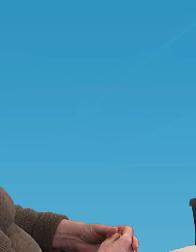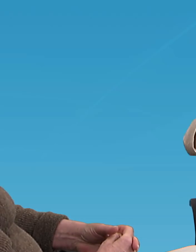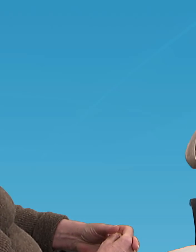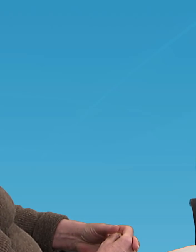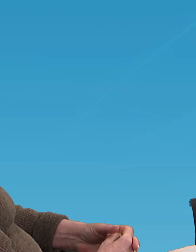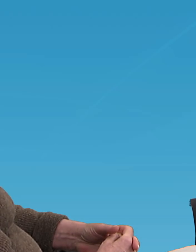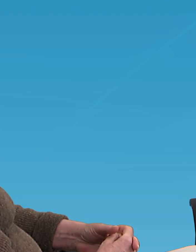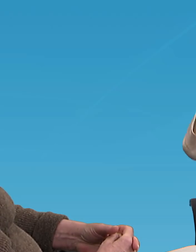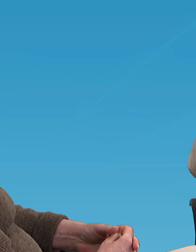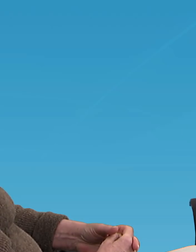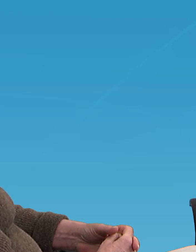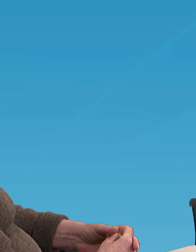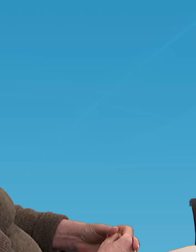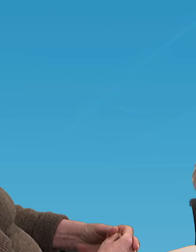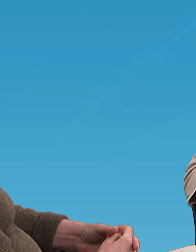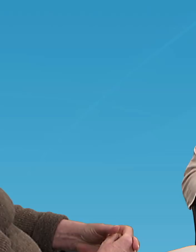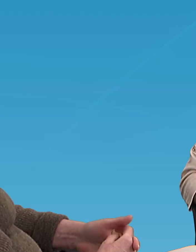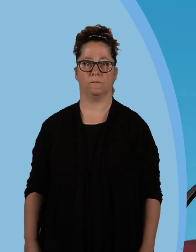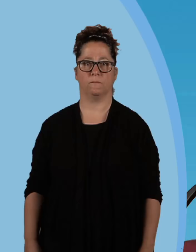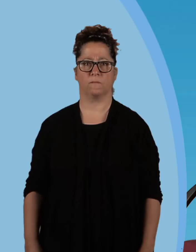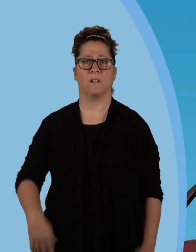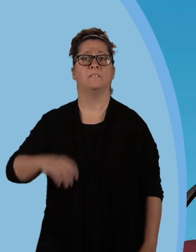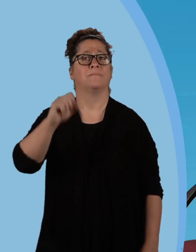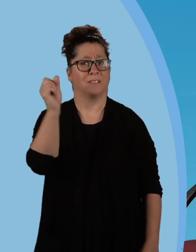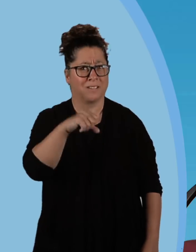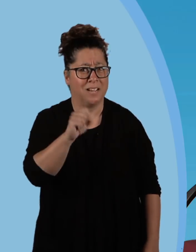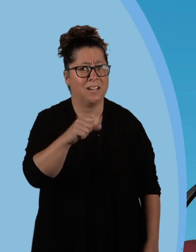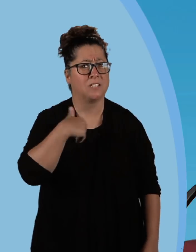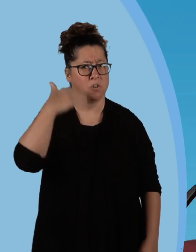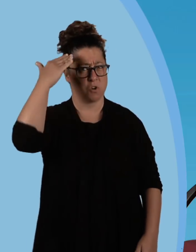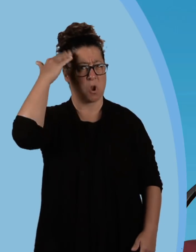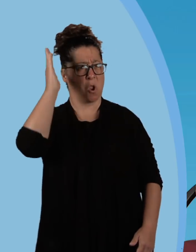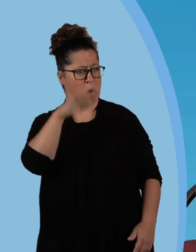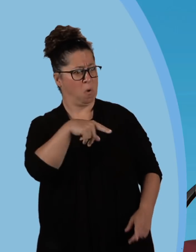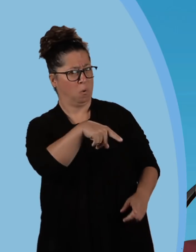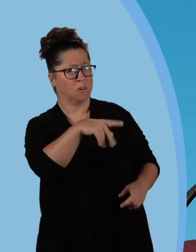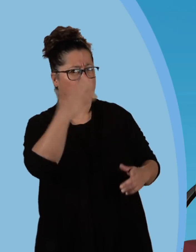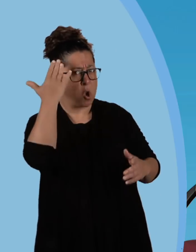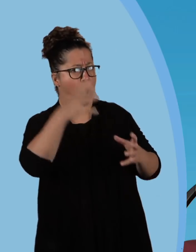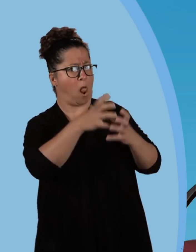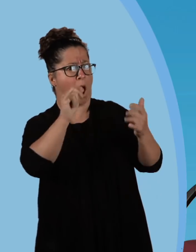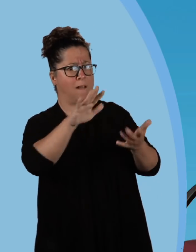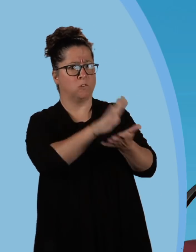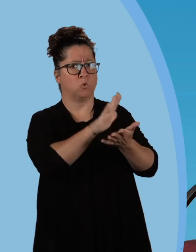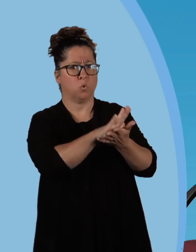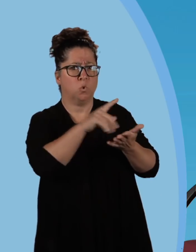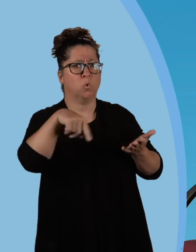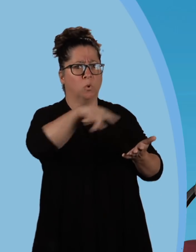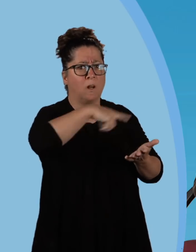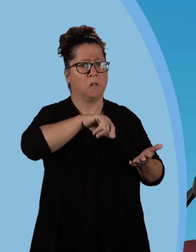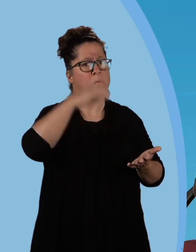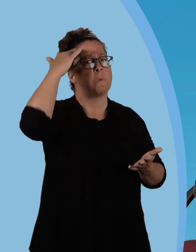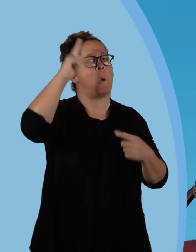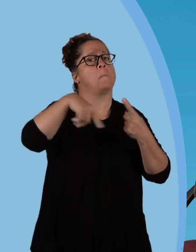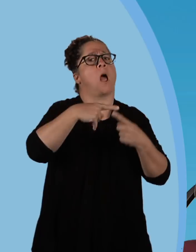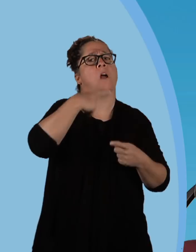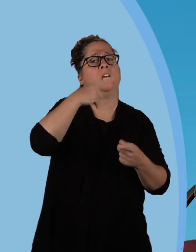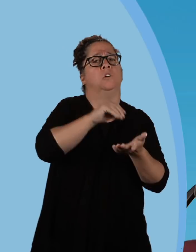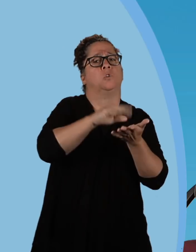and for schools in general, to recognize that. Yeah, I think, you know a lot of schools do acknowledge that for their hearing students